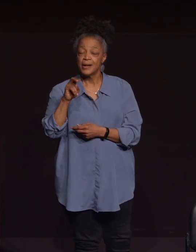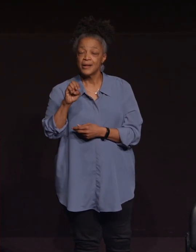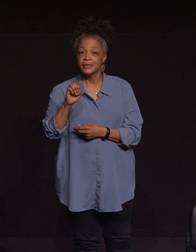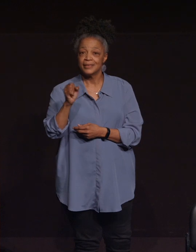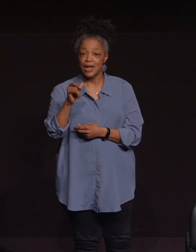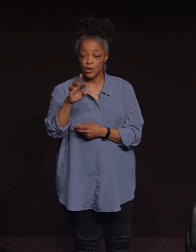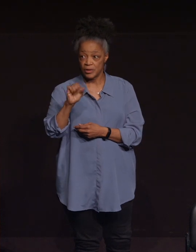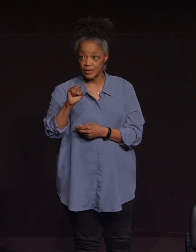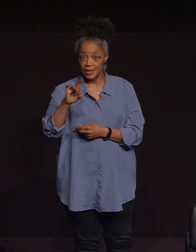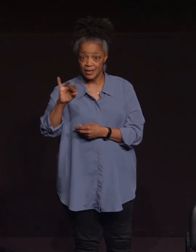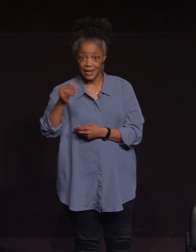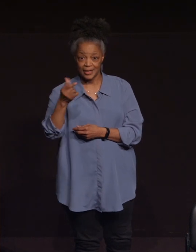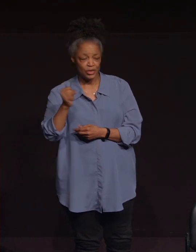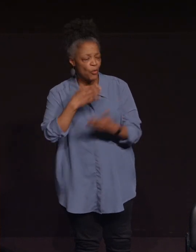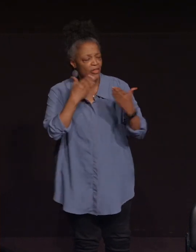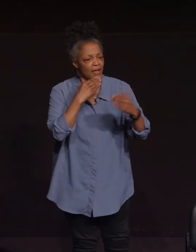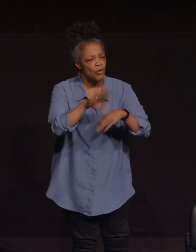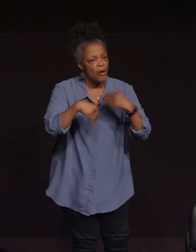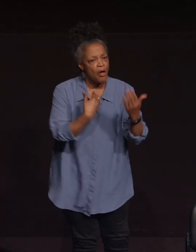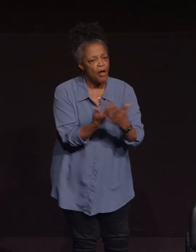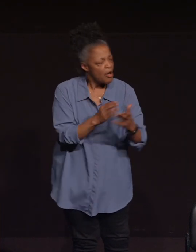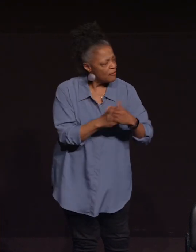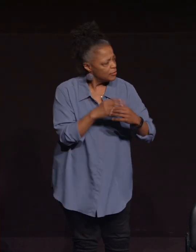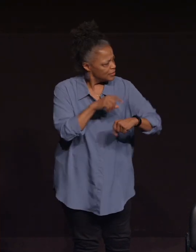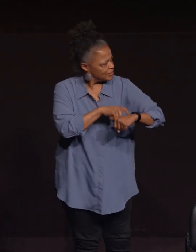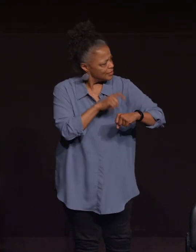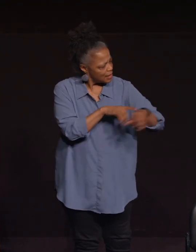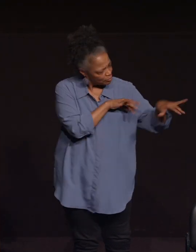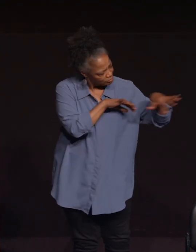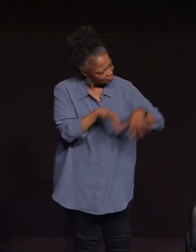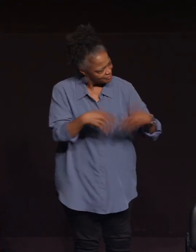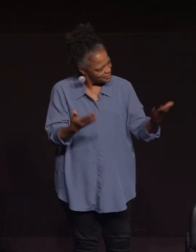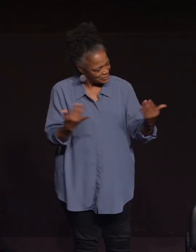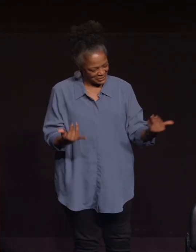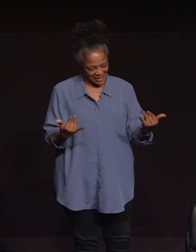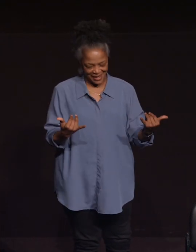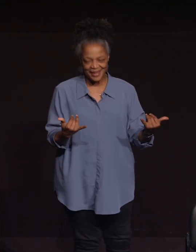We thank you all for making the time to join us today.